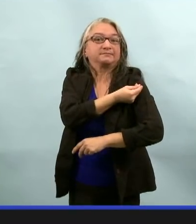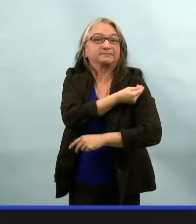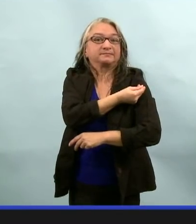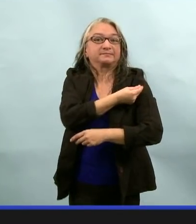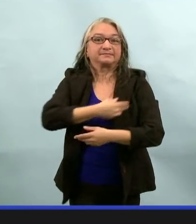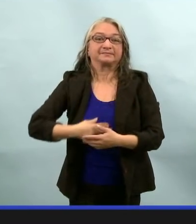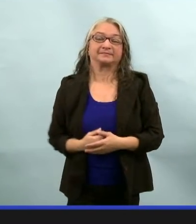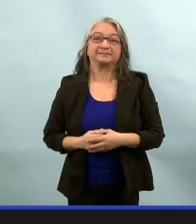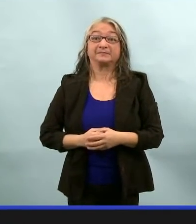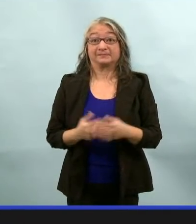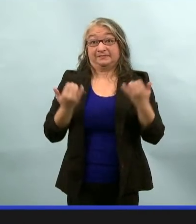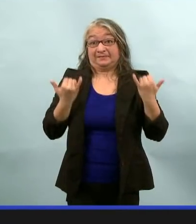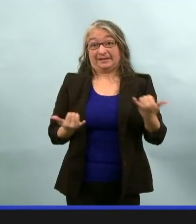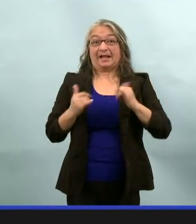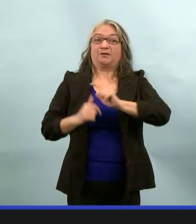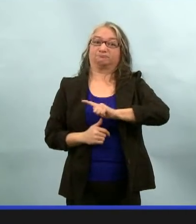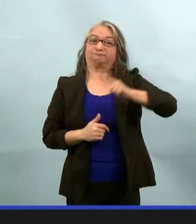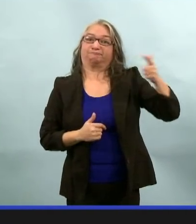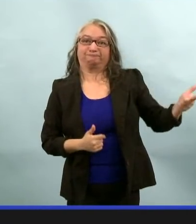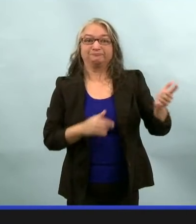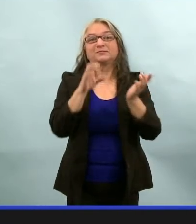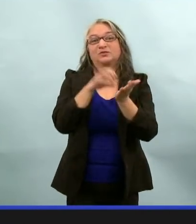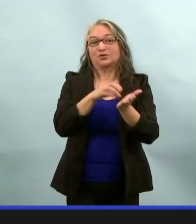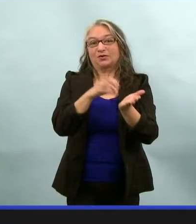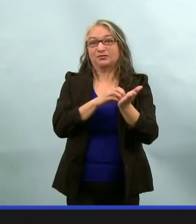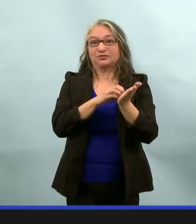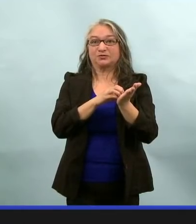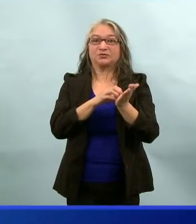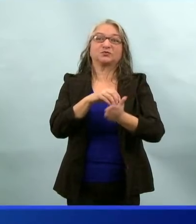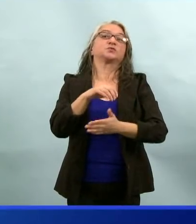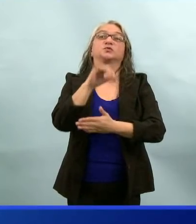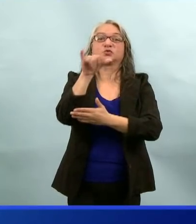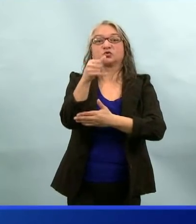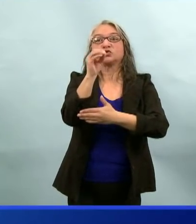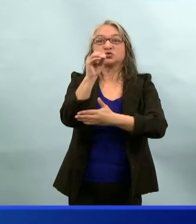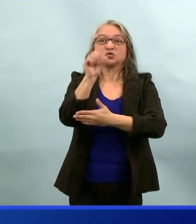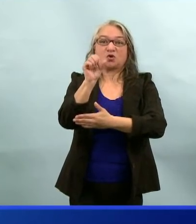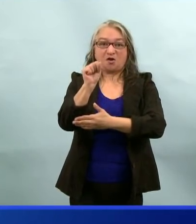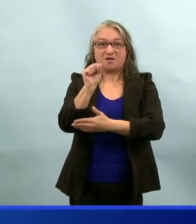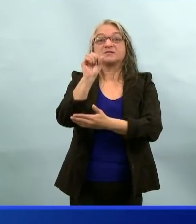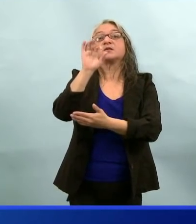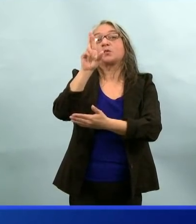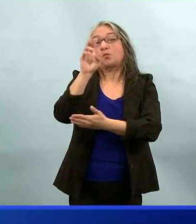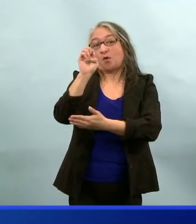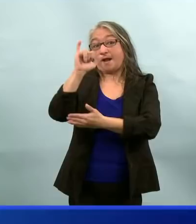thank you dr atwell i'm dr jos reimer the medical lead for manitoba's vaccine implementation